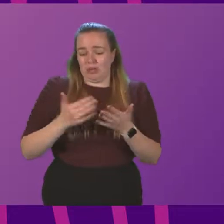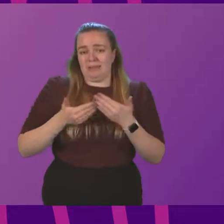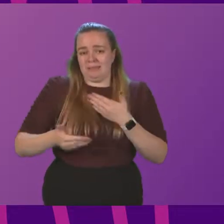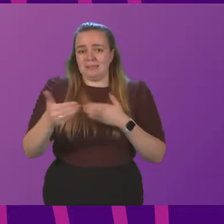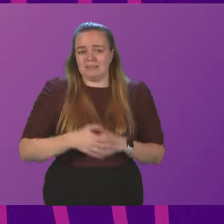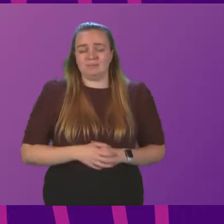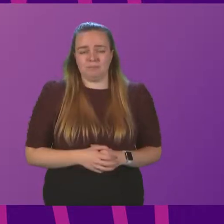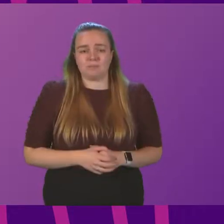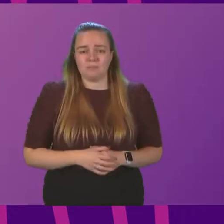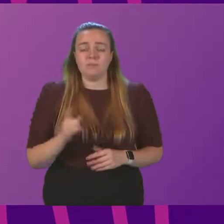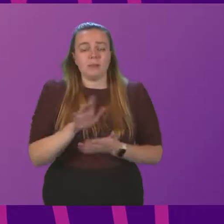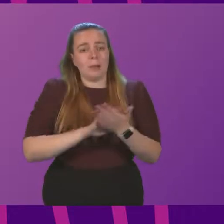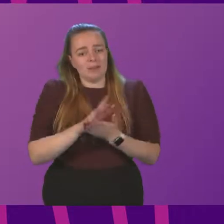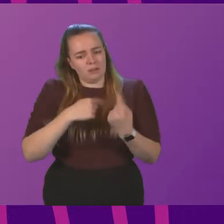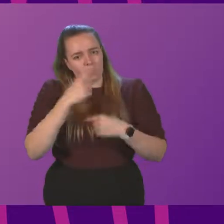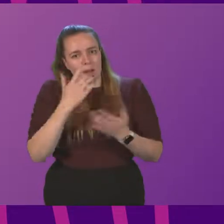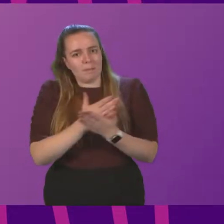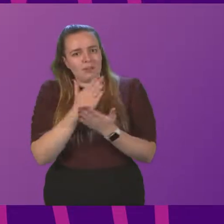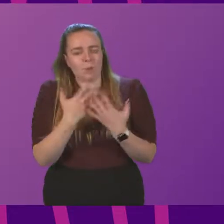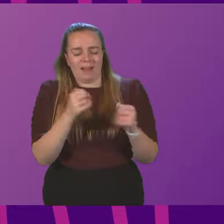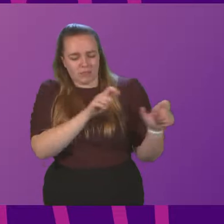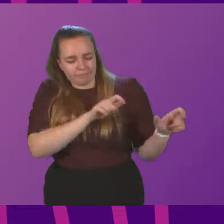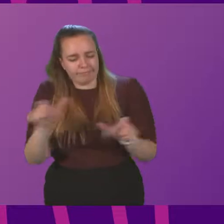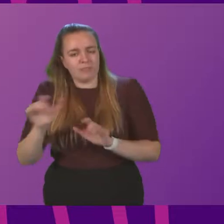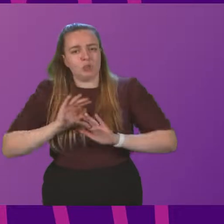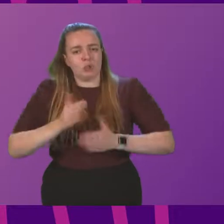I suspect. That will allow us to ensure that a sustainable service is in place for the future.